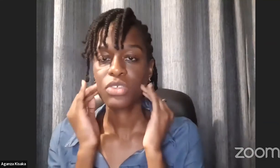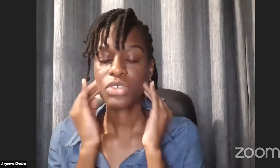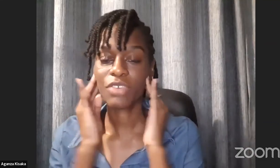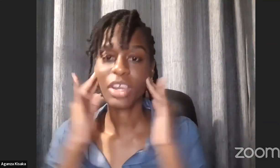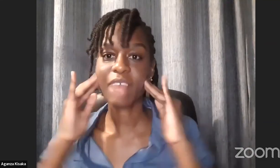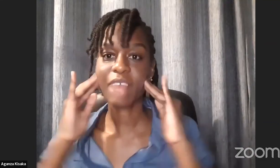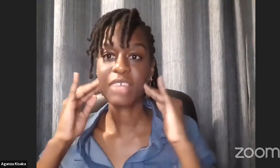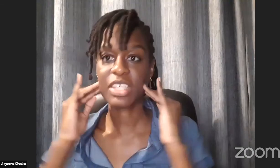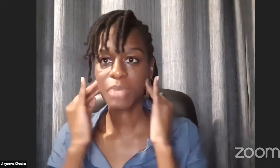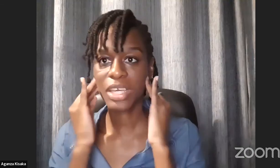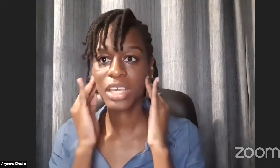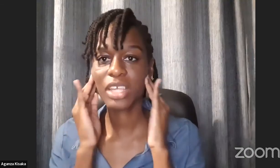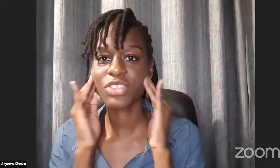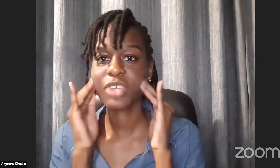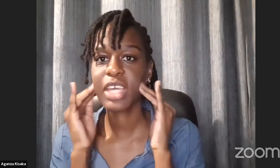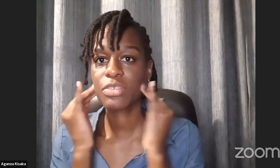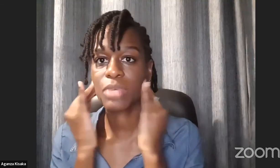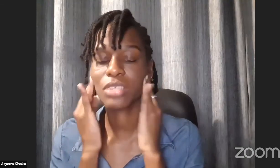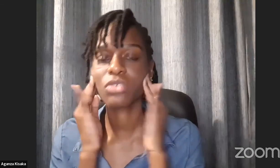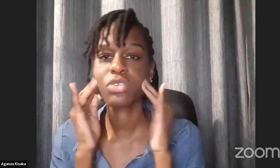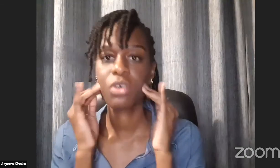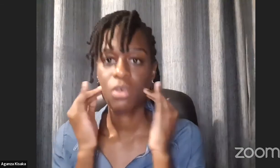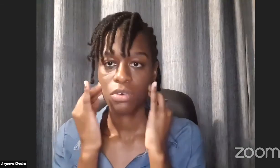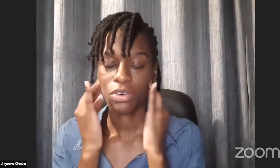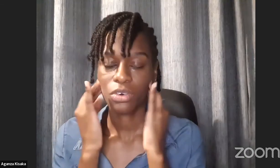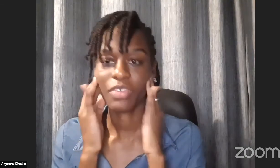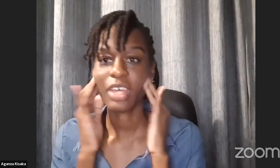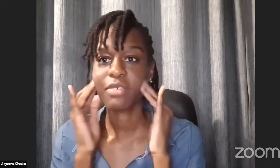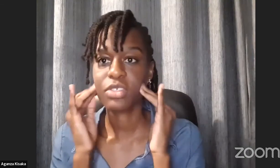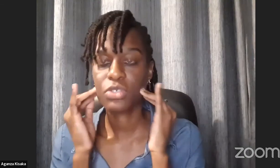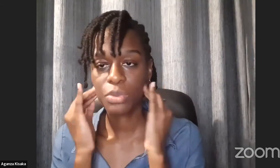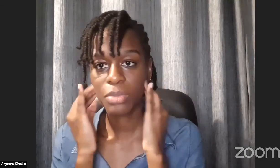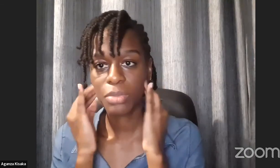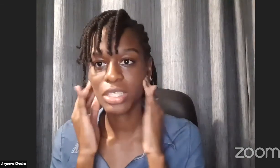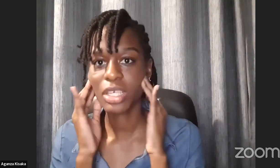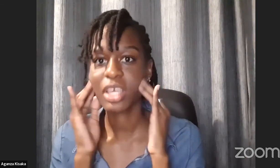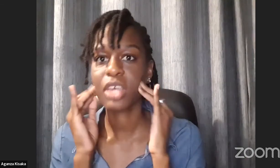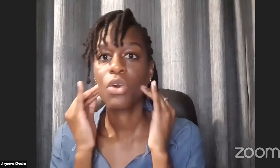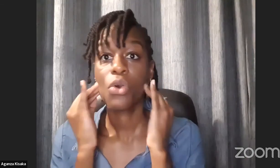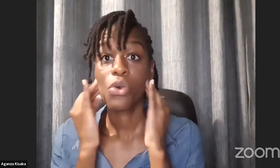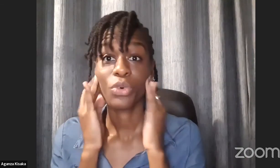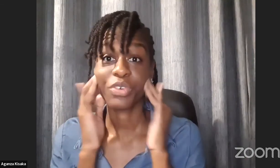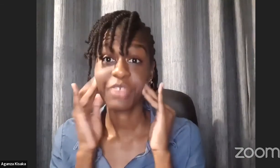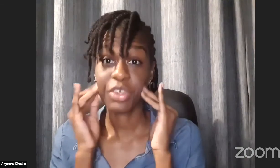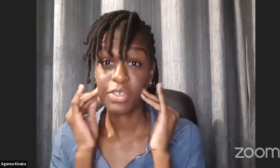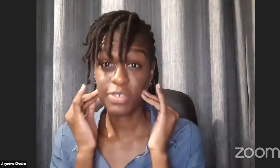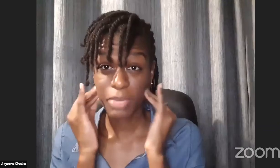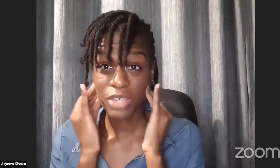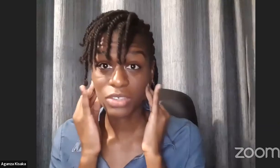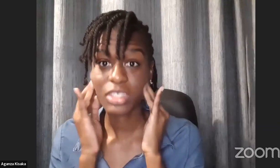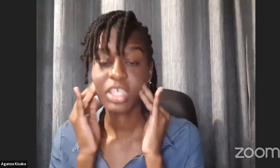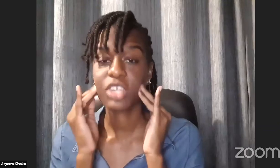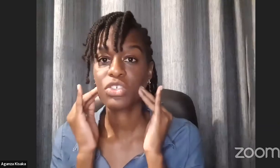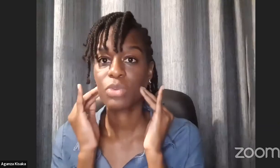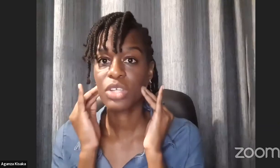so if you're having a speaking engagement or if you have a Zoom meeting or if you're going to speak on stage you want